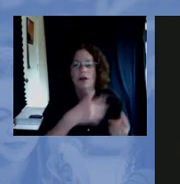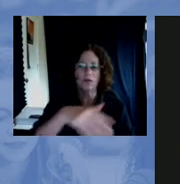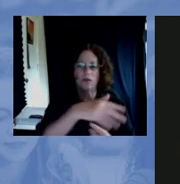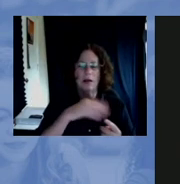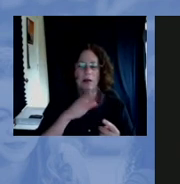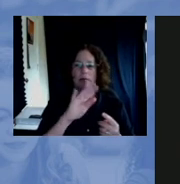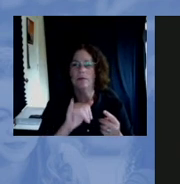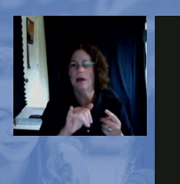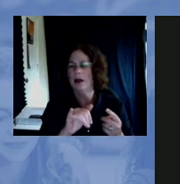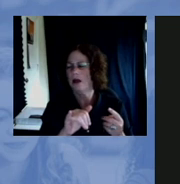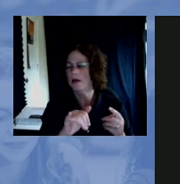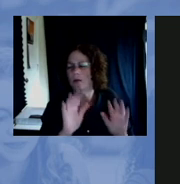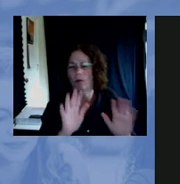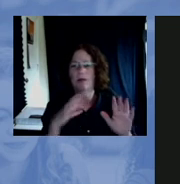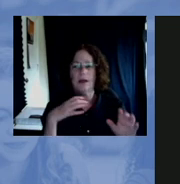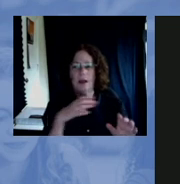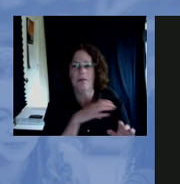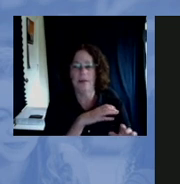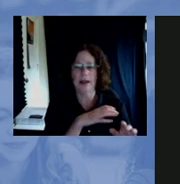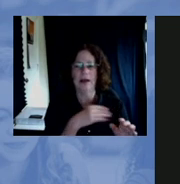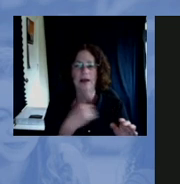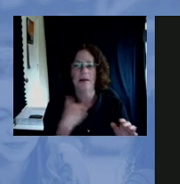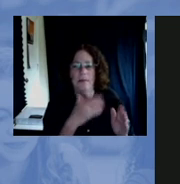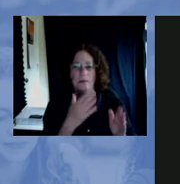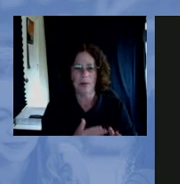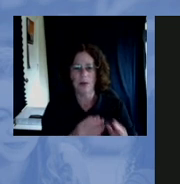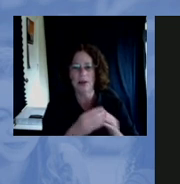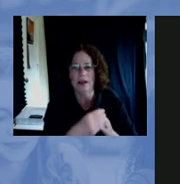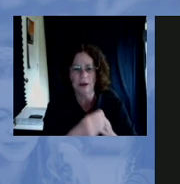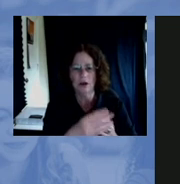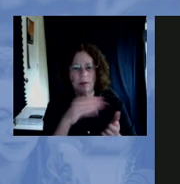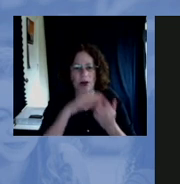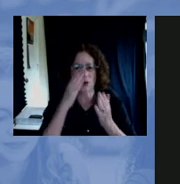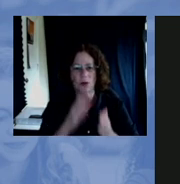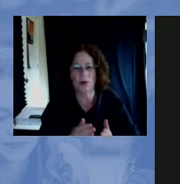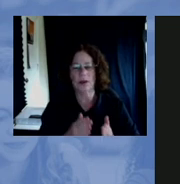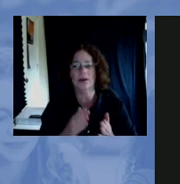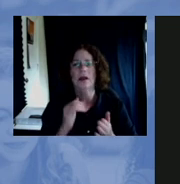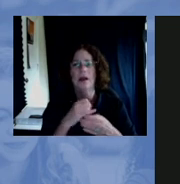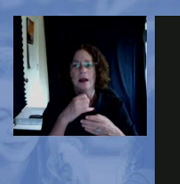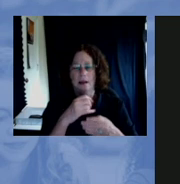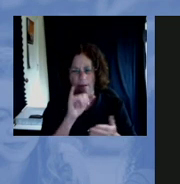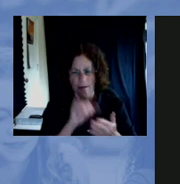AND LEADERSHIP AND STUDENTS THAT MADE IT THEIR BUSINESS TO HAVE THESE DIFFICULT CONVERSATIONS